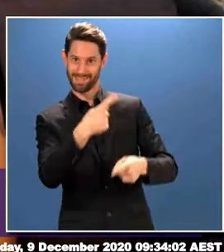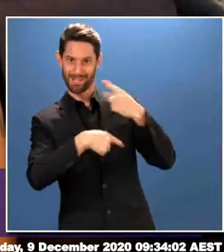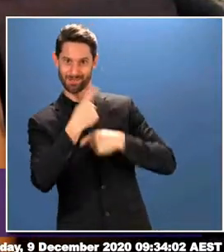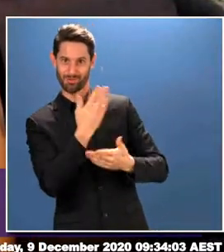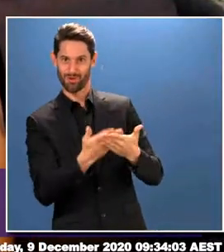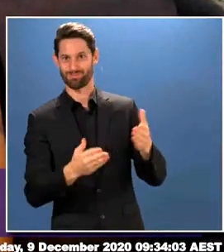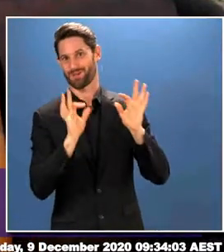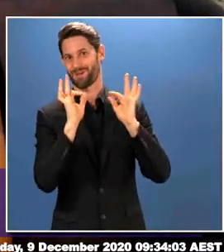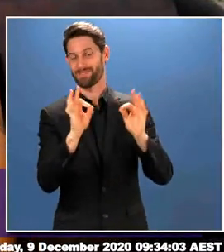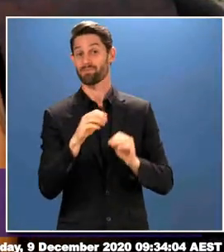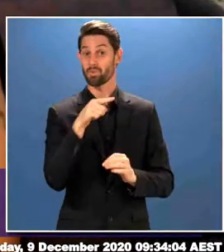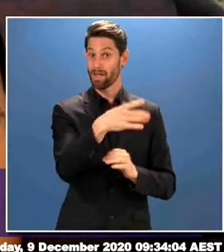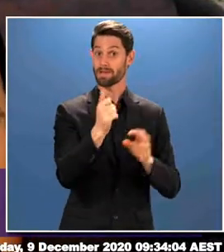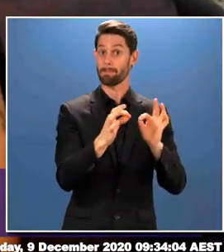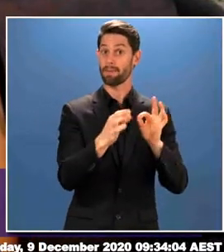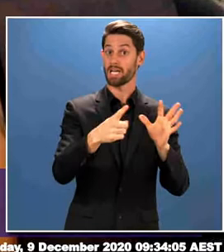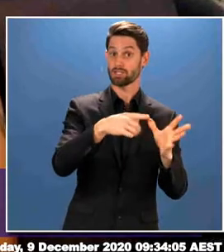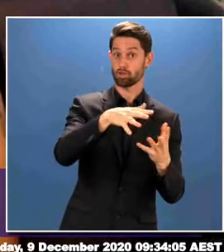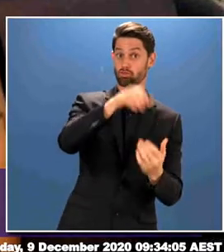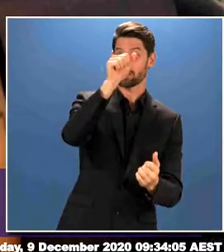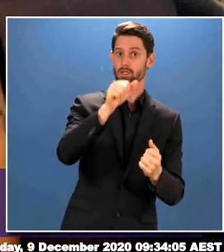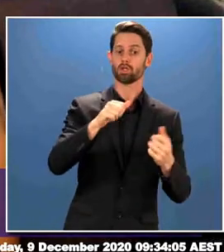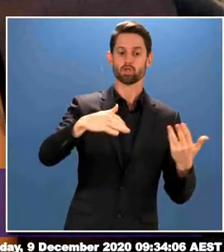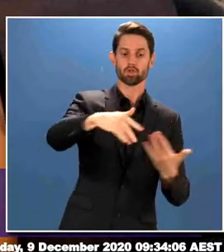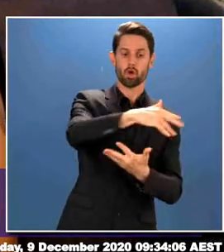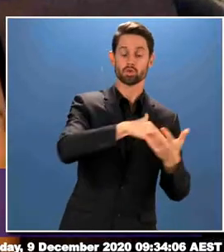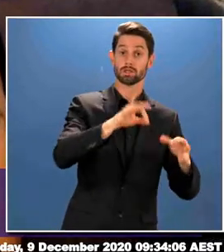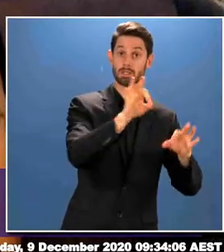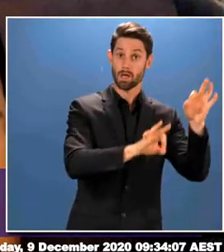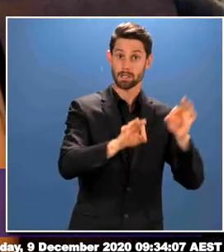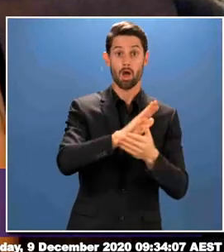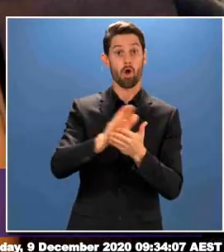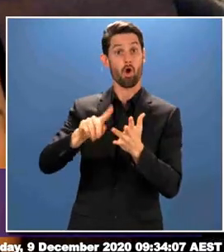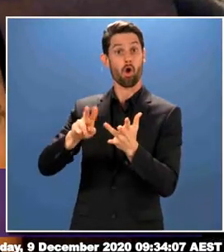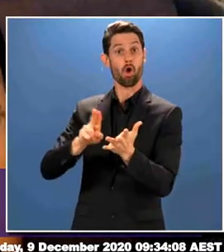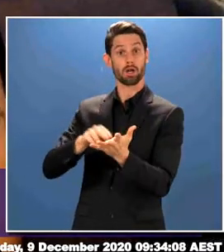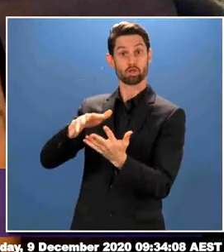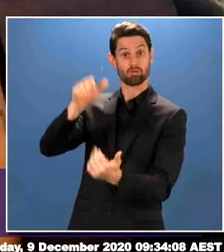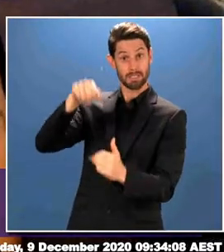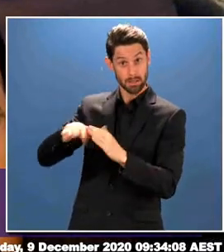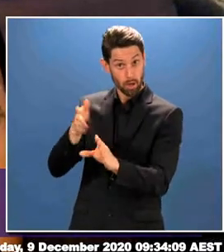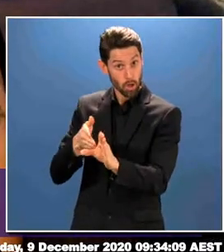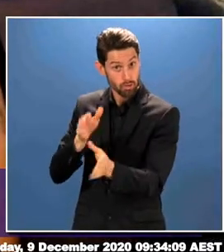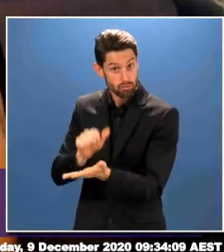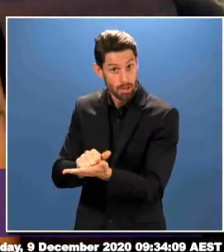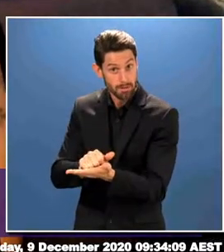Jess, you've got a Bachelors degree in Social Science and an Honours degree in Psychology? Yes, that's correct.